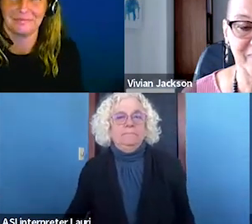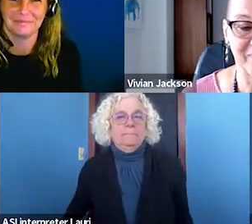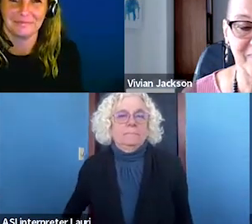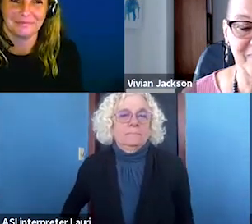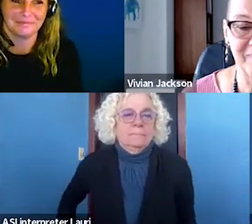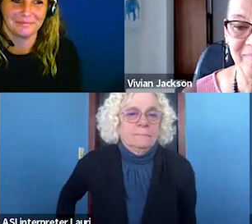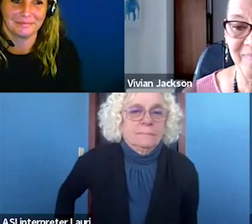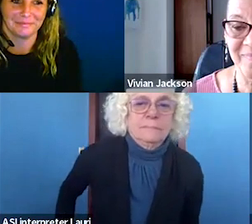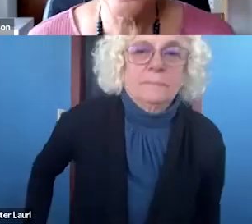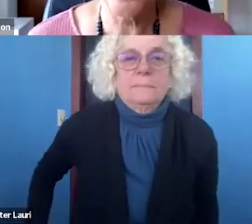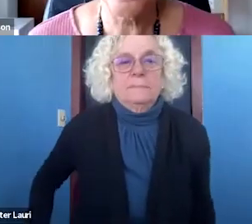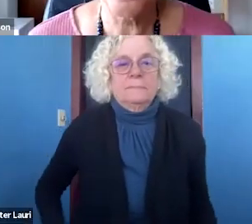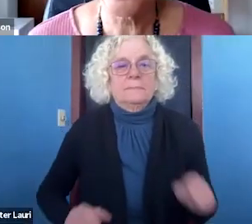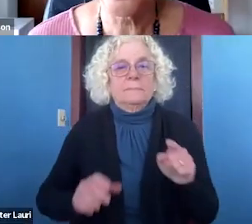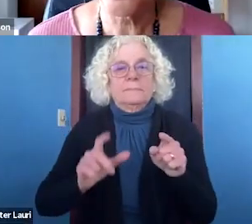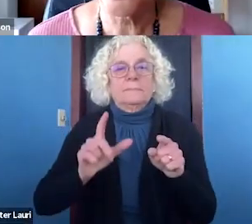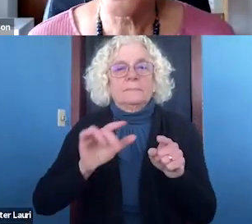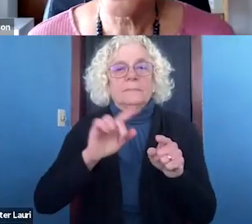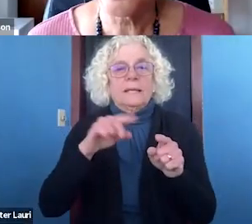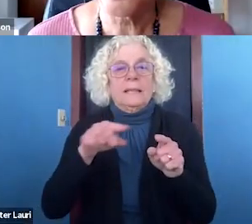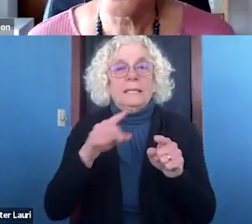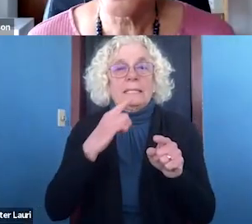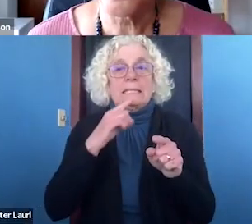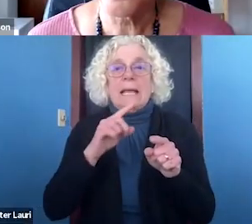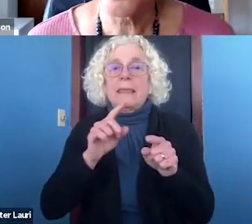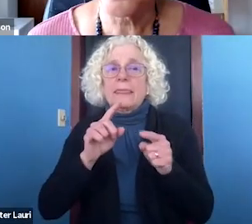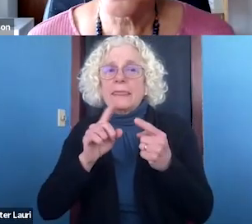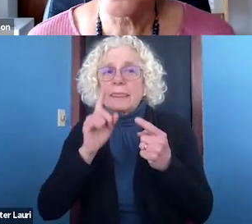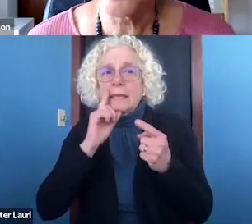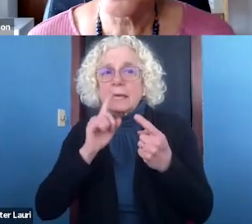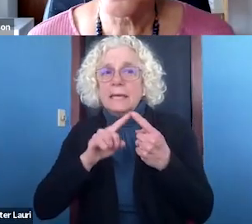I it is my understanding that Vivian is going to present next